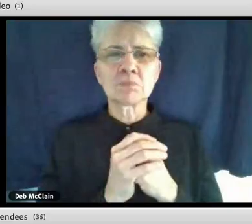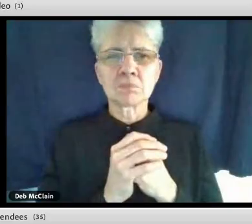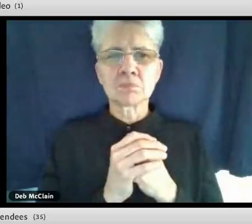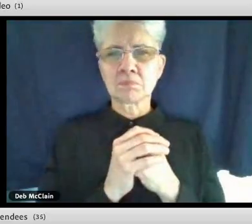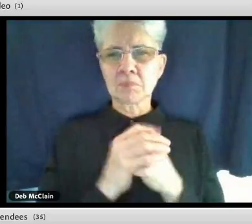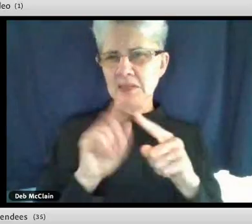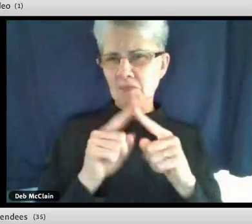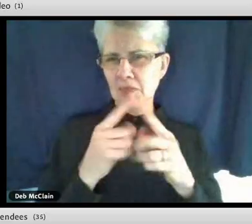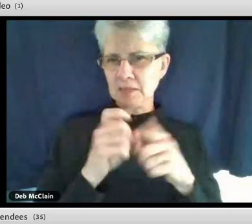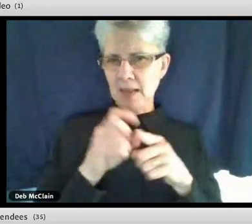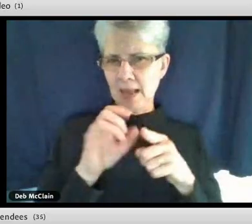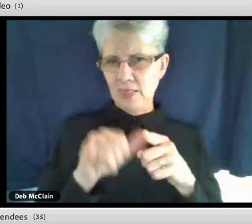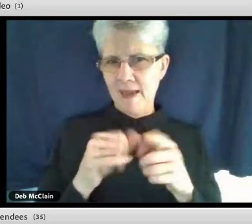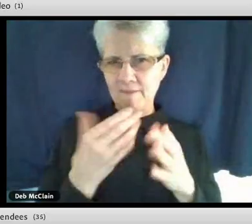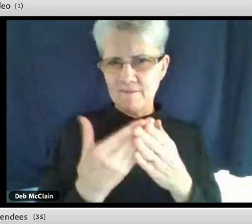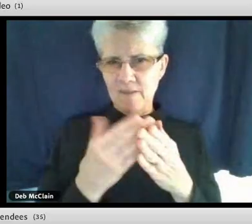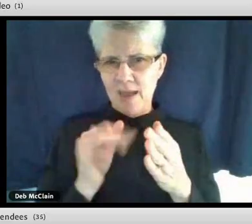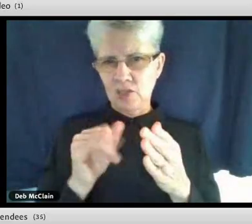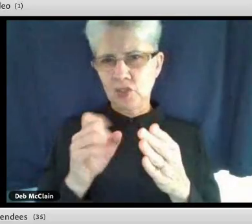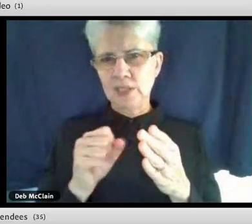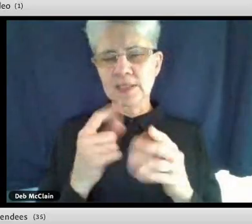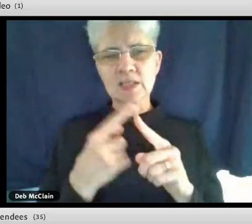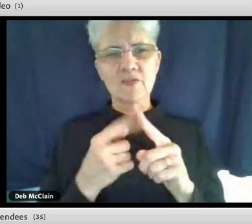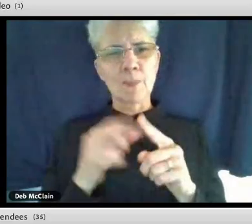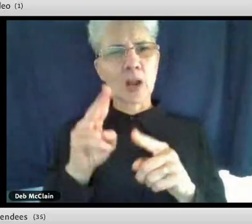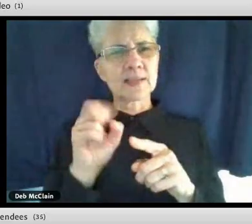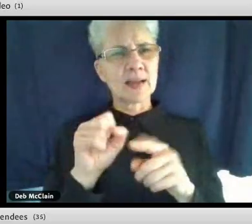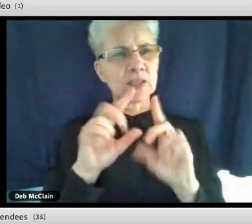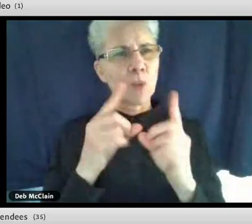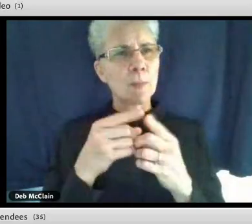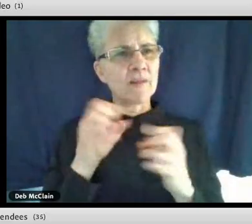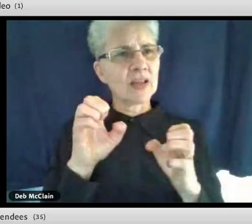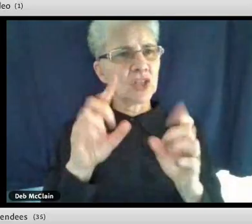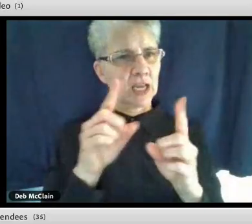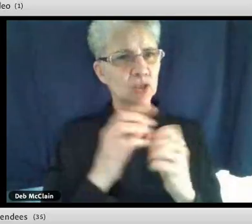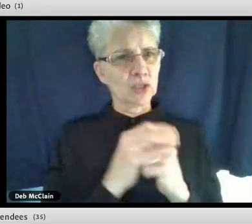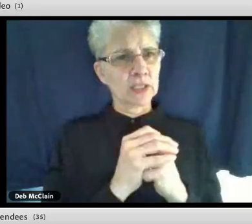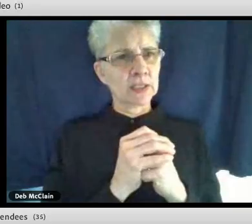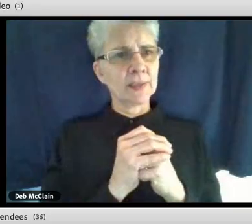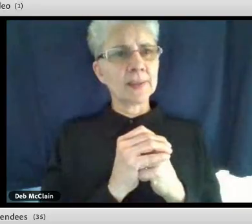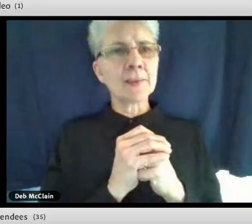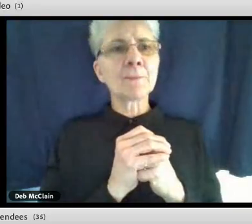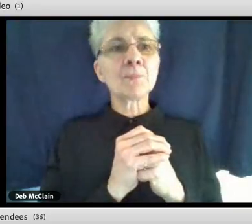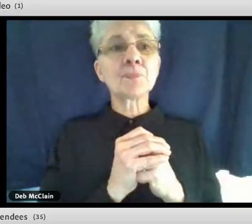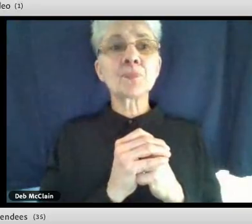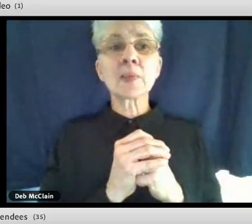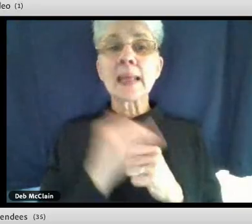you know, different things like that, fact sheets. That's from the US Department of Education.